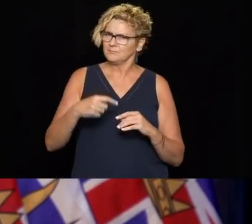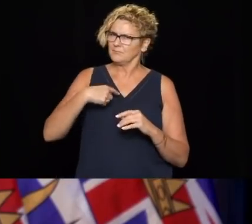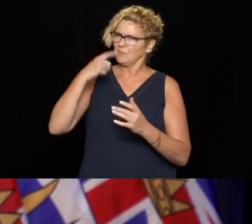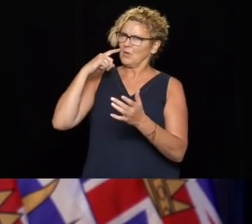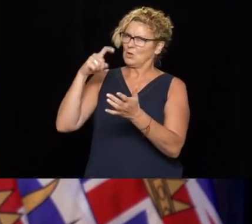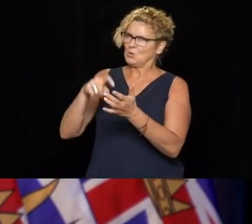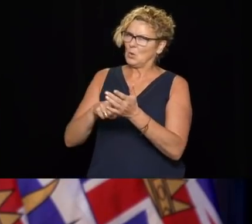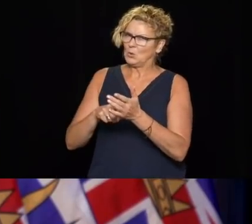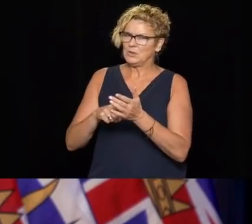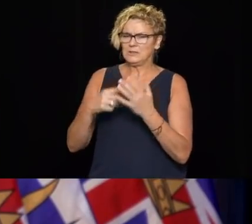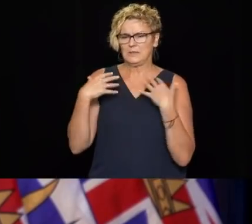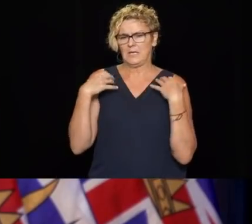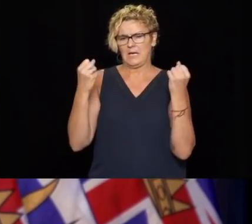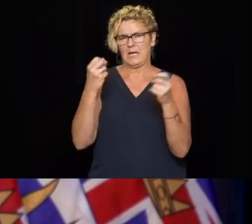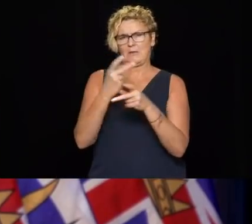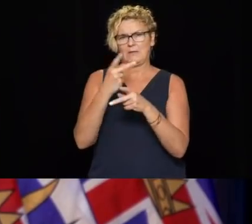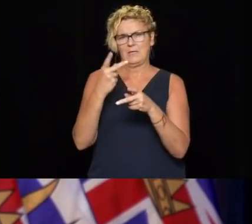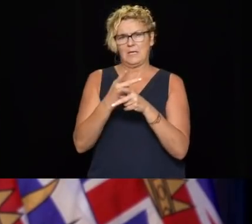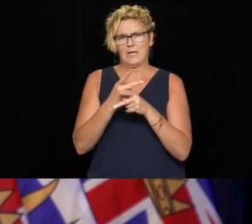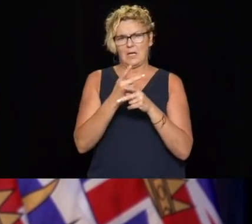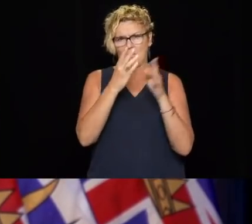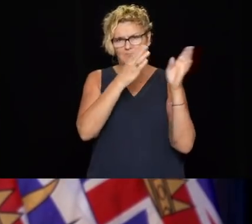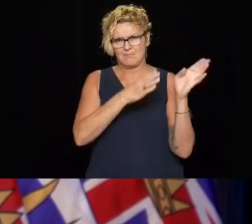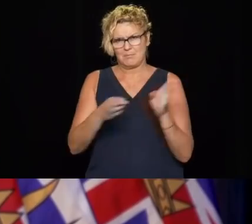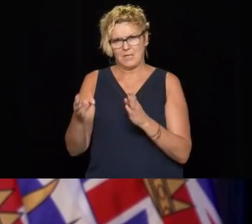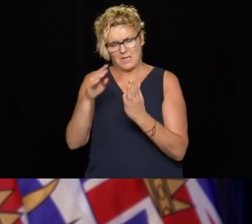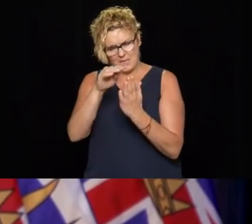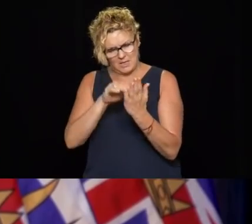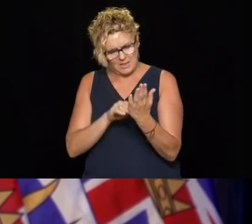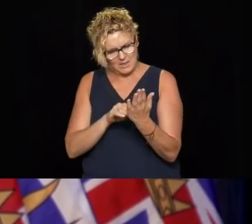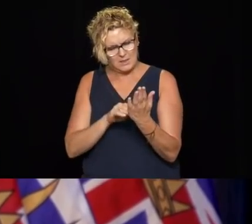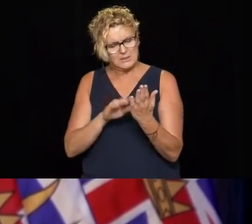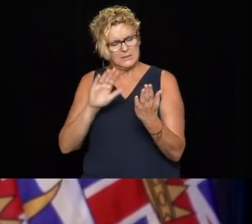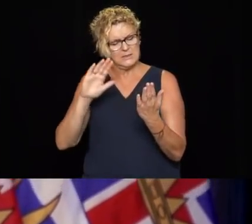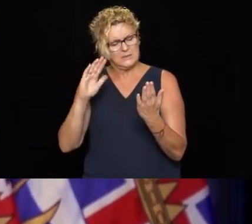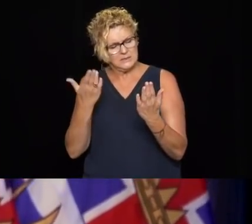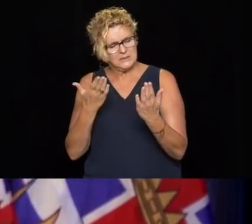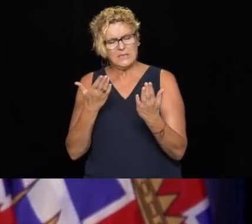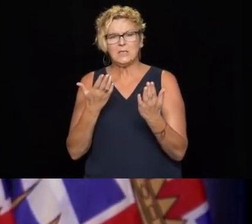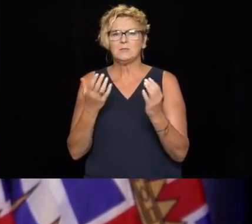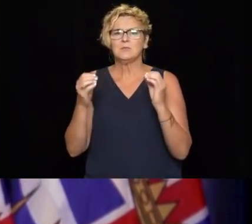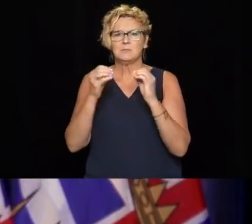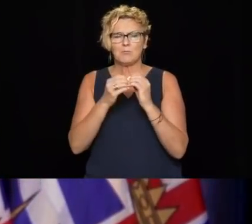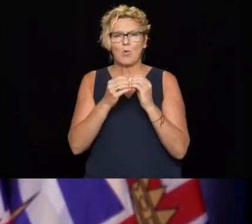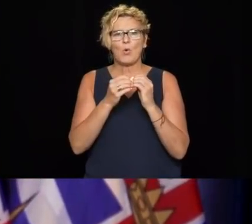Hi there, I noticed there is a regional approach here to hospitalization but I'm just wondering if that means